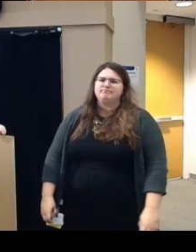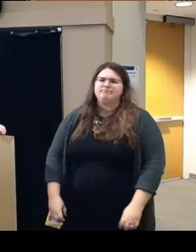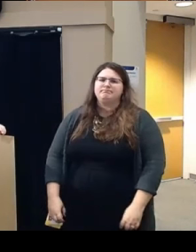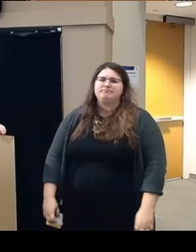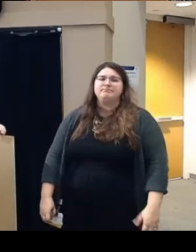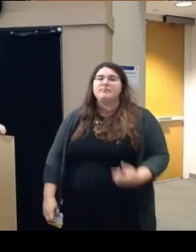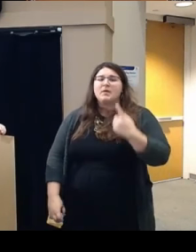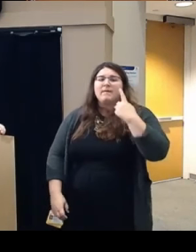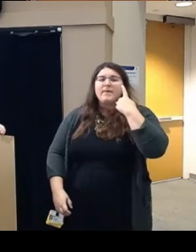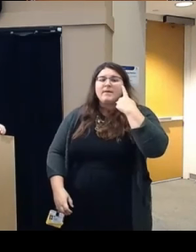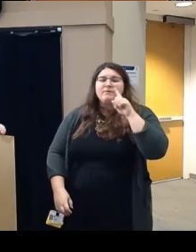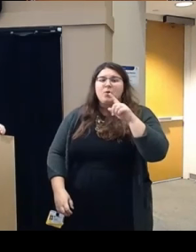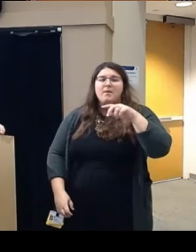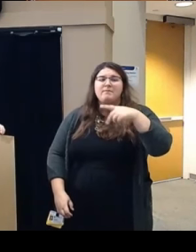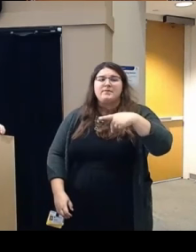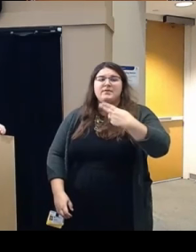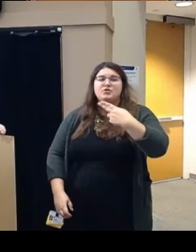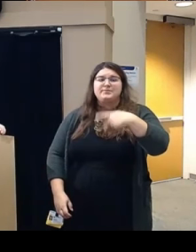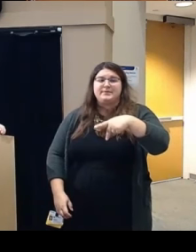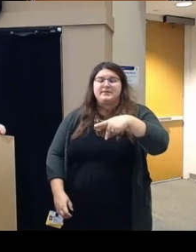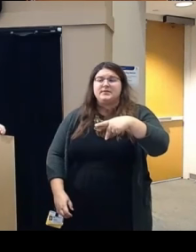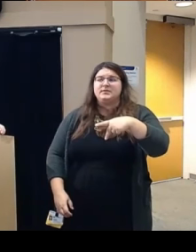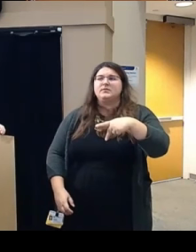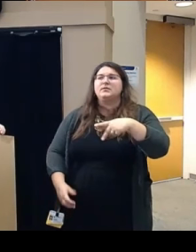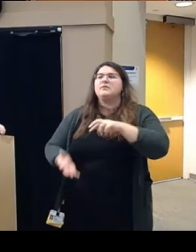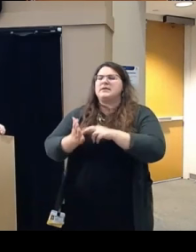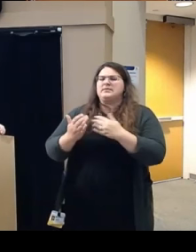hospitalization programs existing patients will continue to have the Legacy treatment plan until